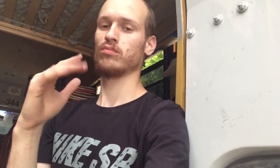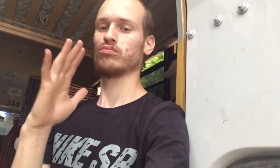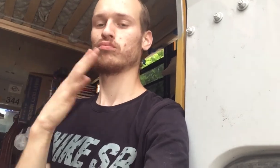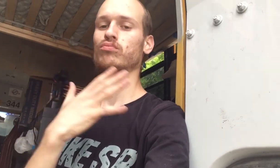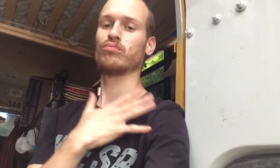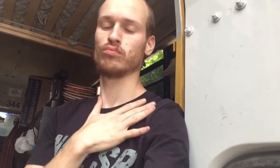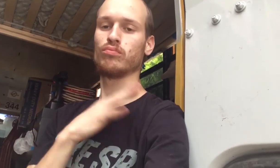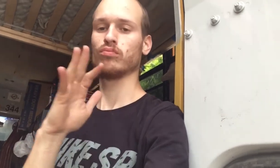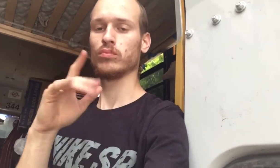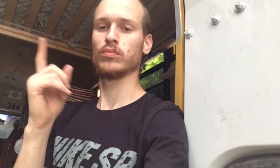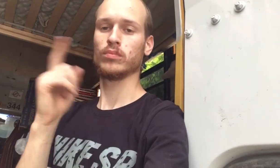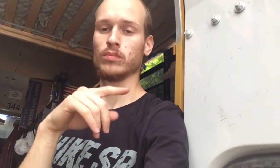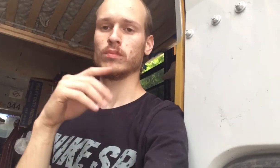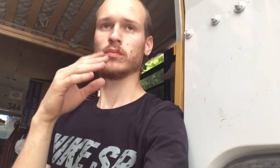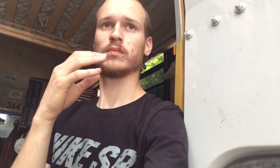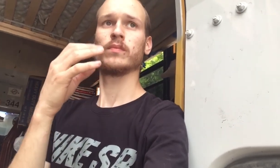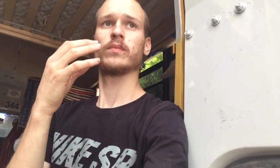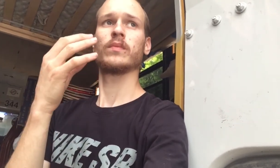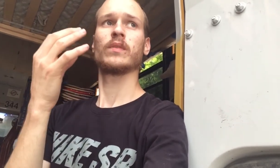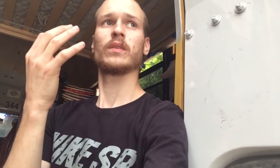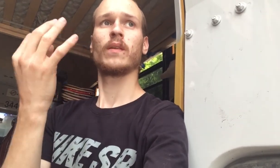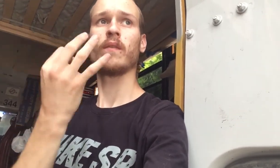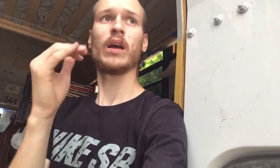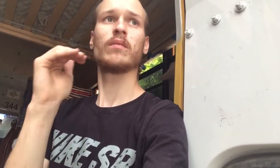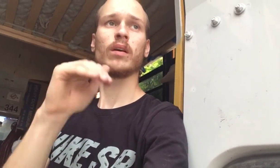I'm rest right now until friday night